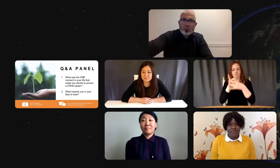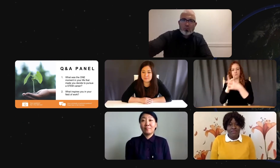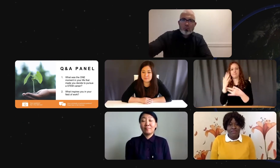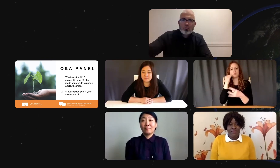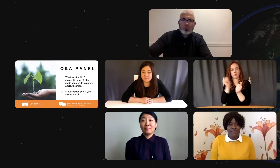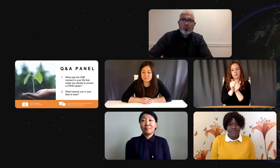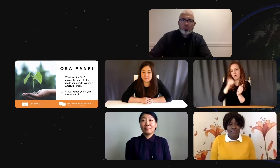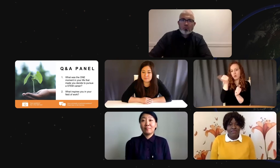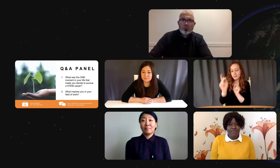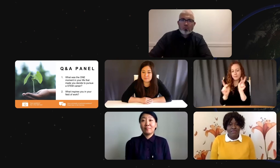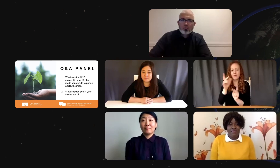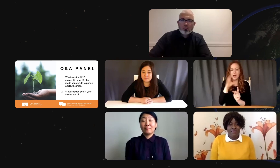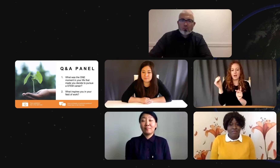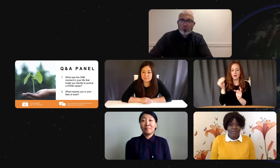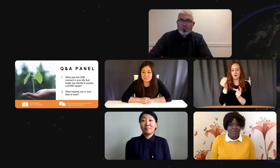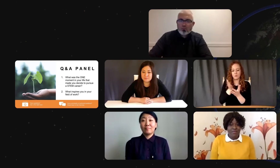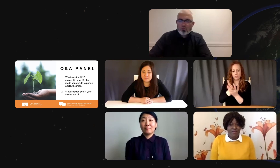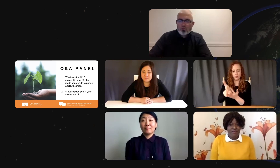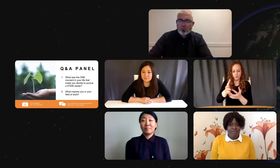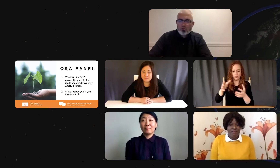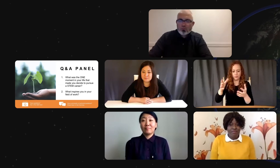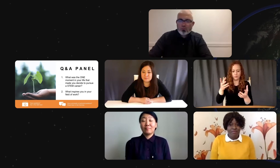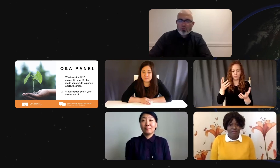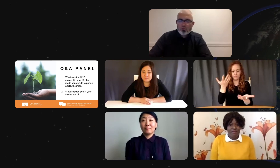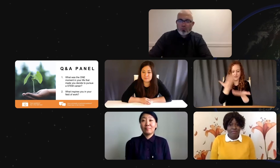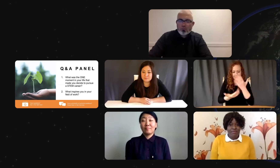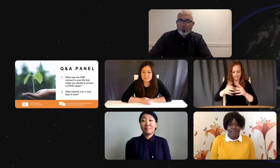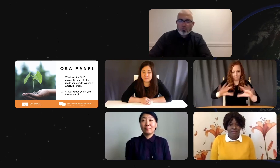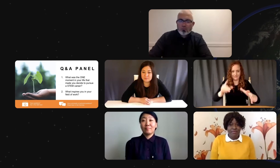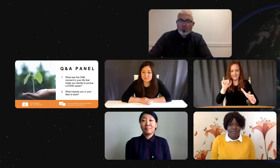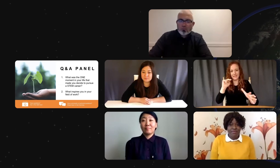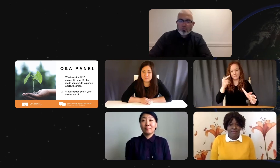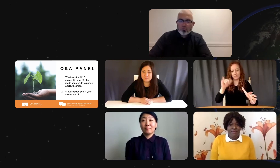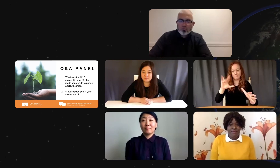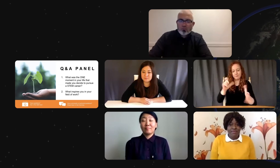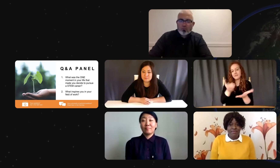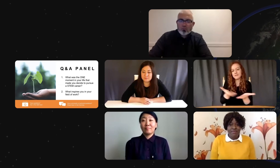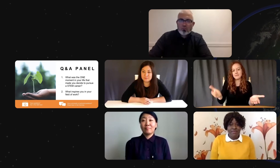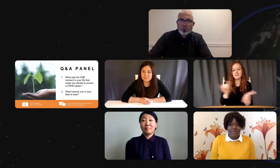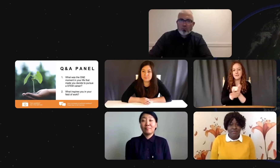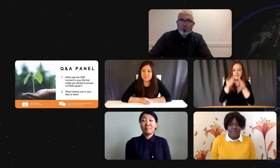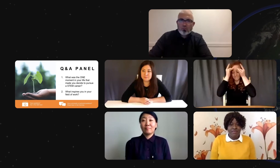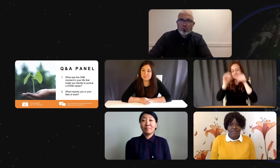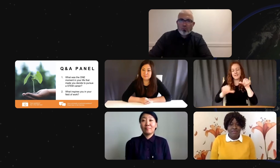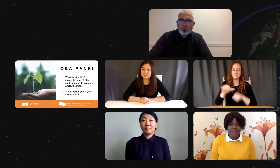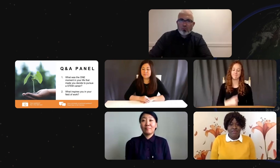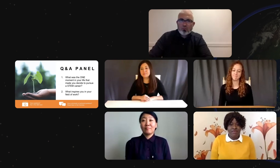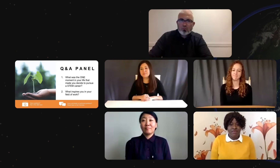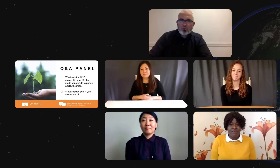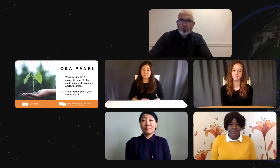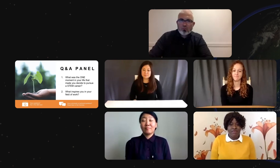It carried on, into my life, and relationship with people, Atomic Hands, and making sure